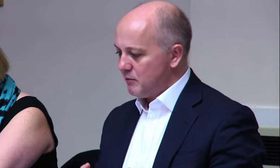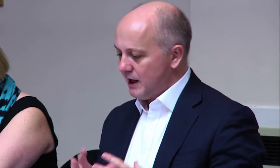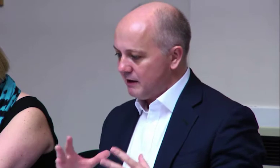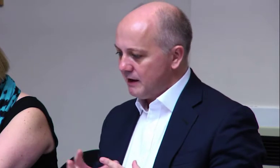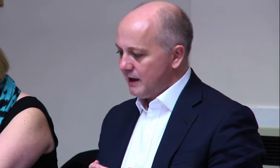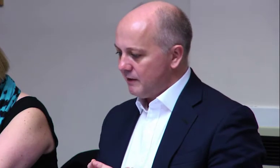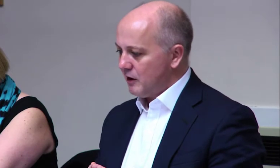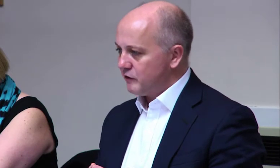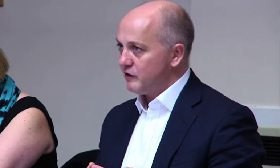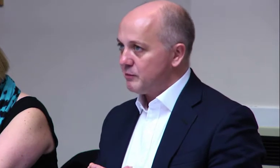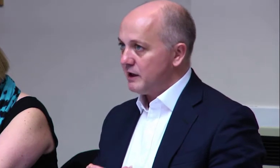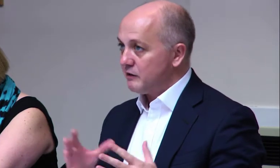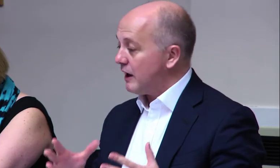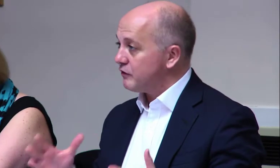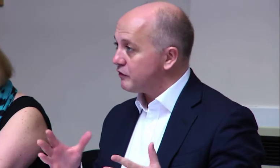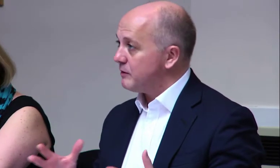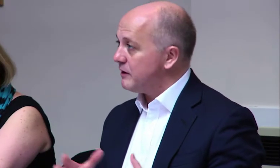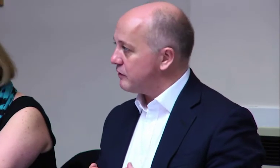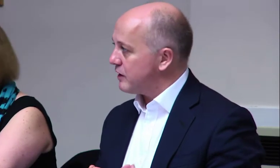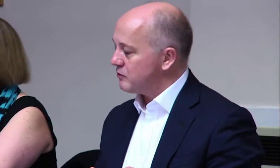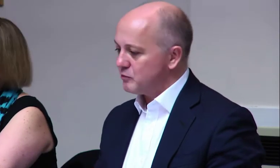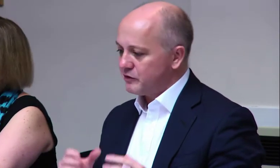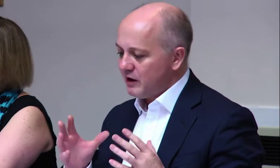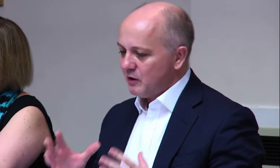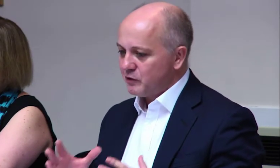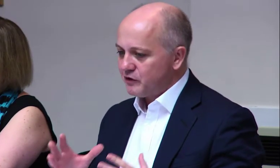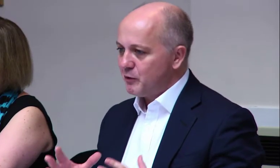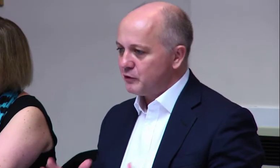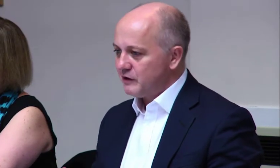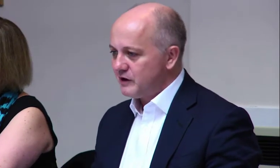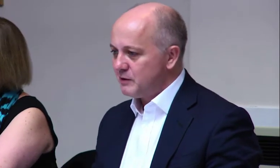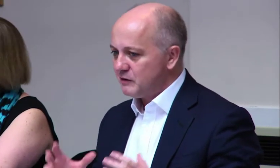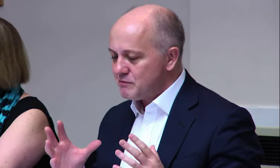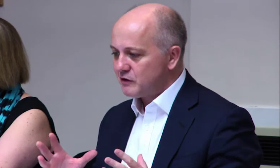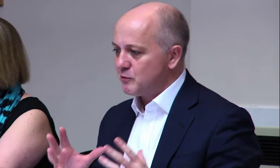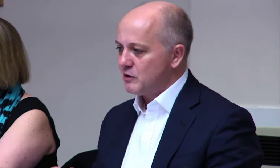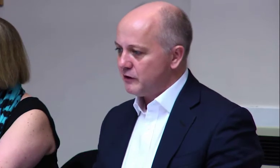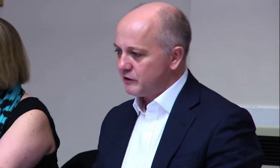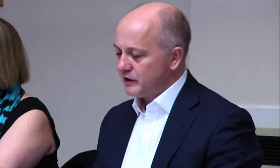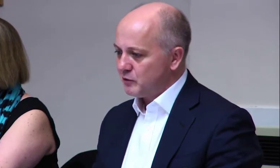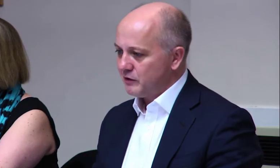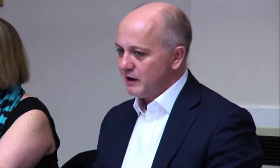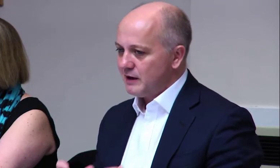the BMA and the RCGP and just GPs in general with supporting GPs much more closely with